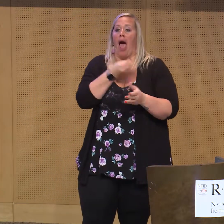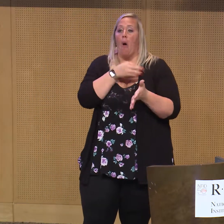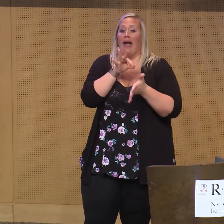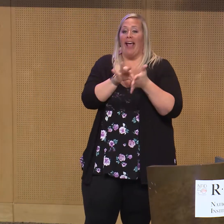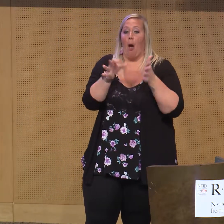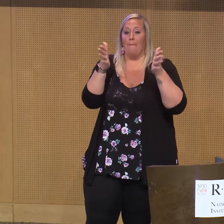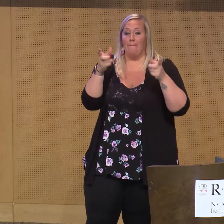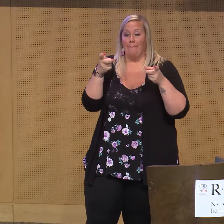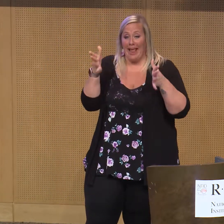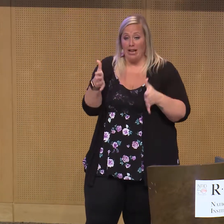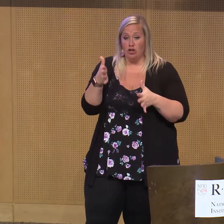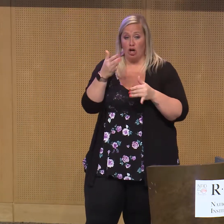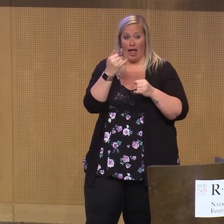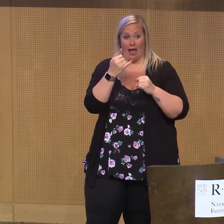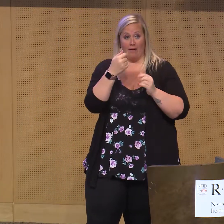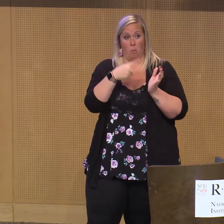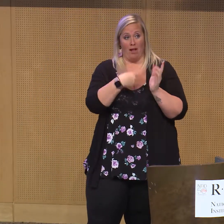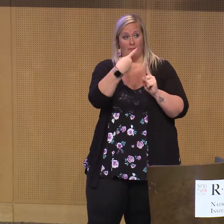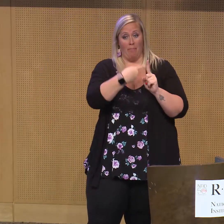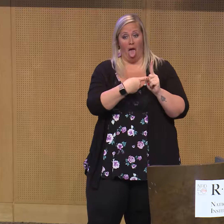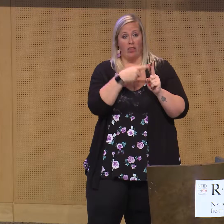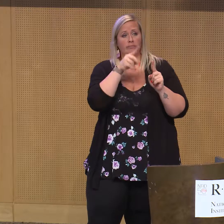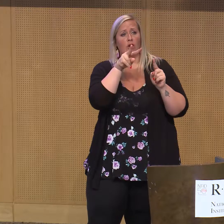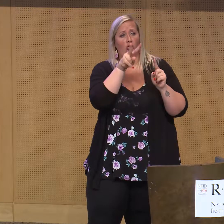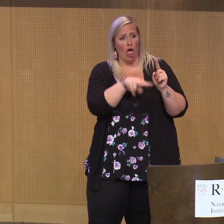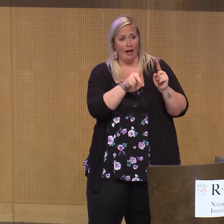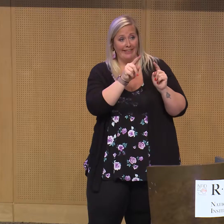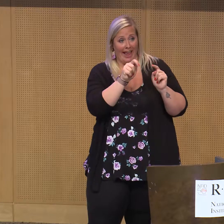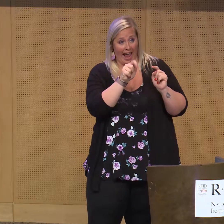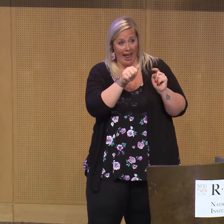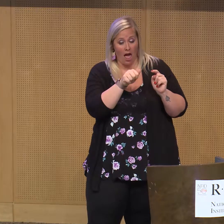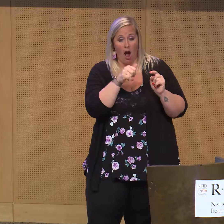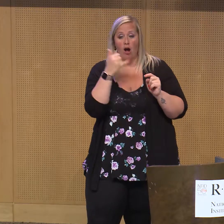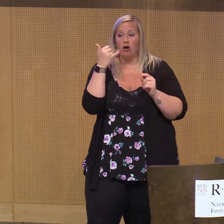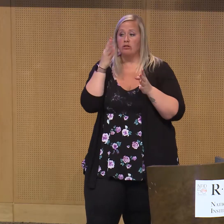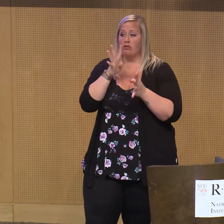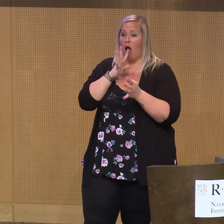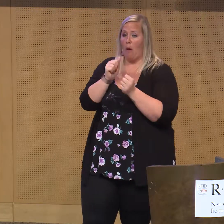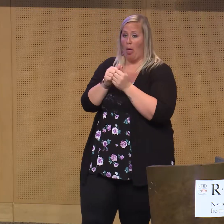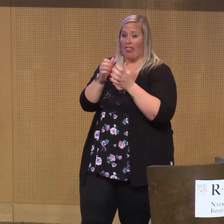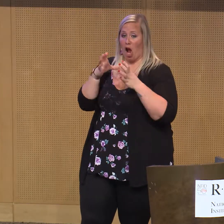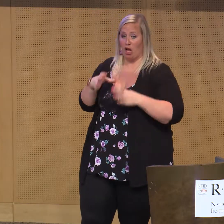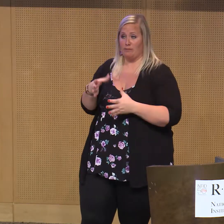All of that is categorized, and our account manager, on a monthly basis, will look at that data